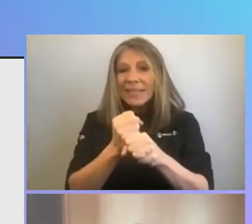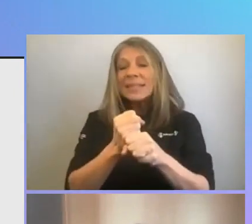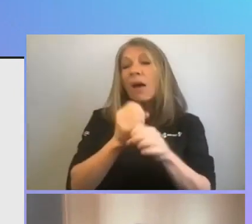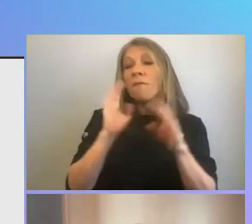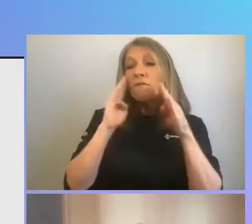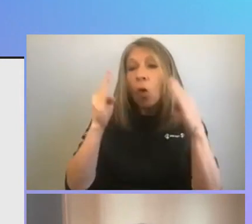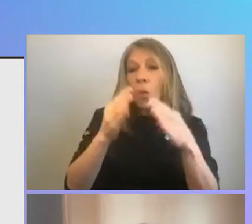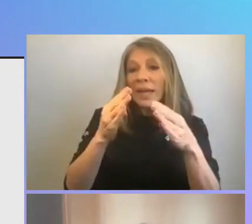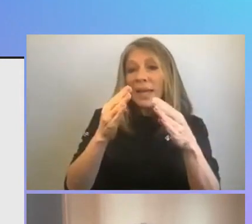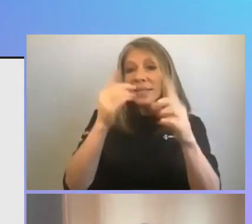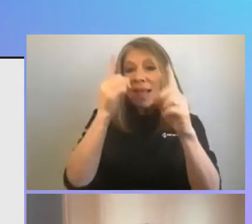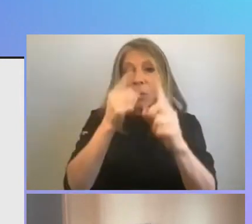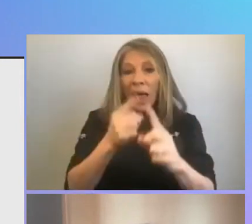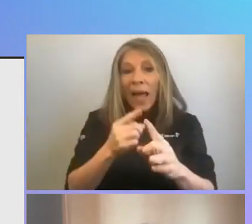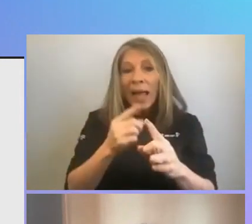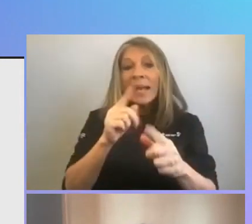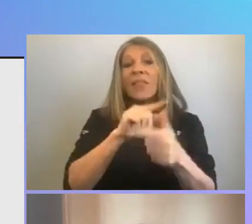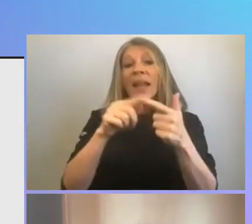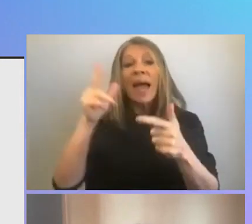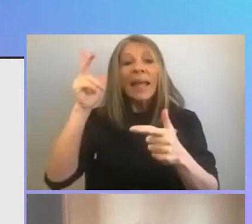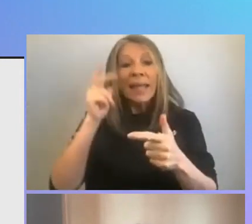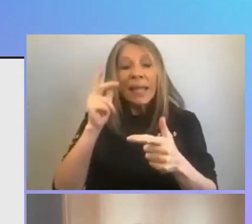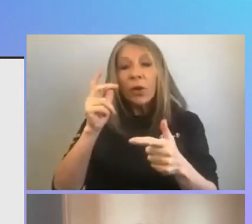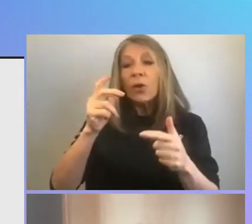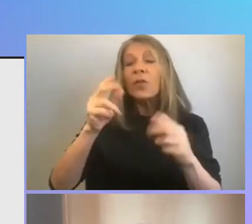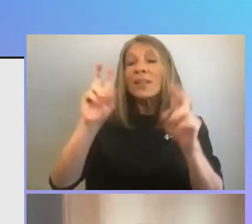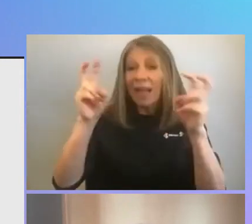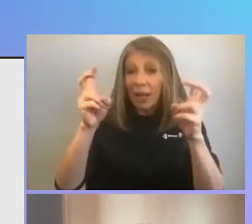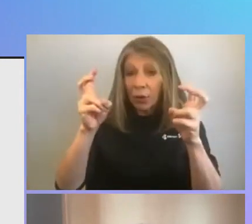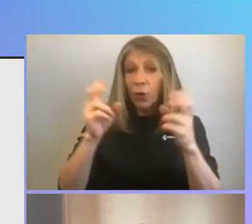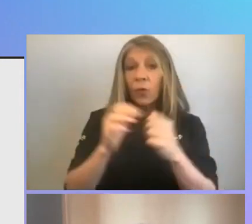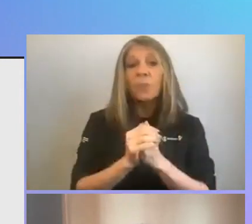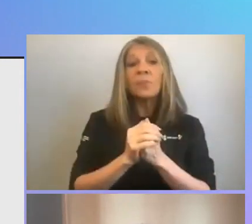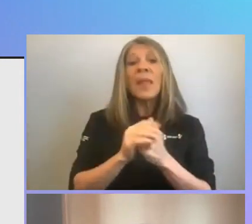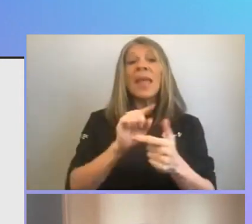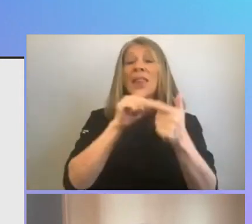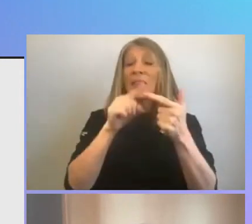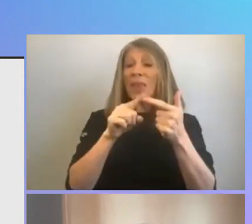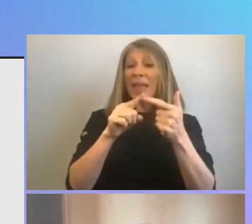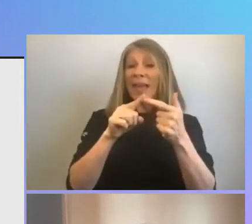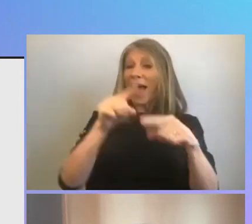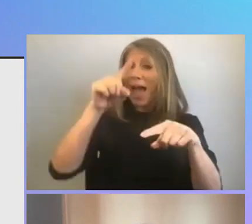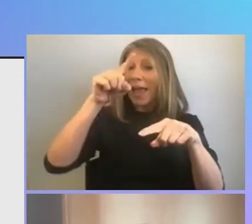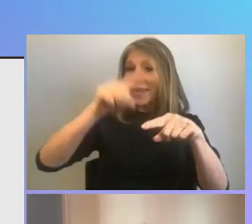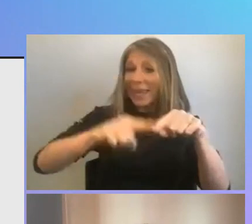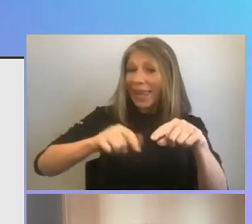. So I hear the modal title, modal title, and. Then I am